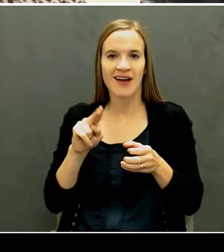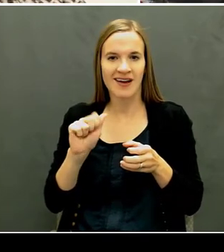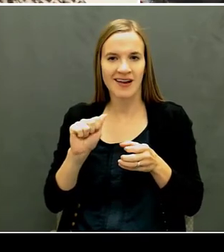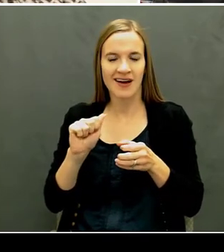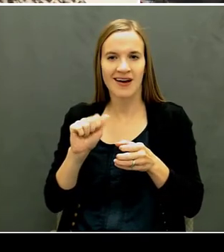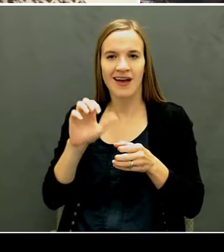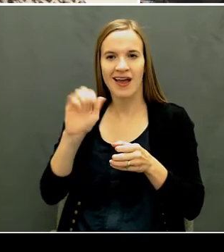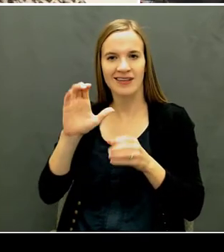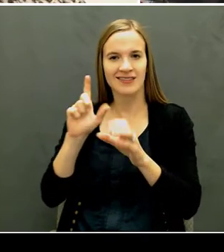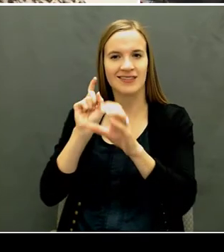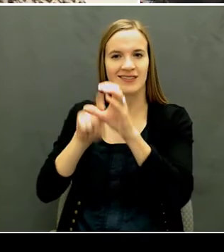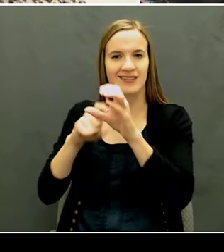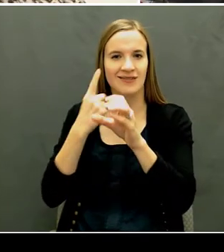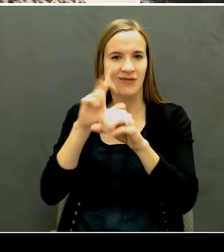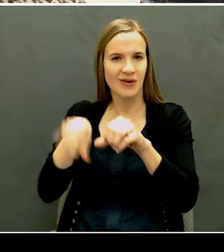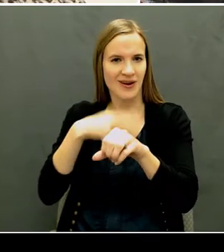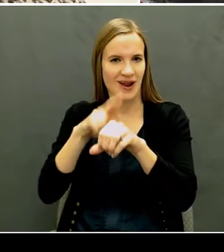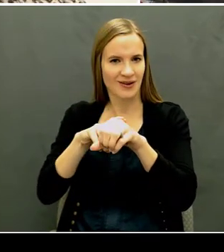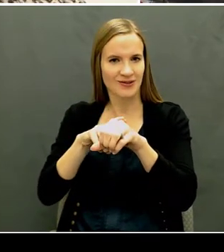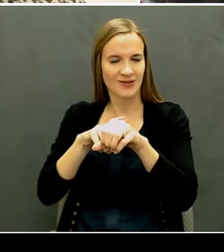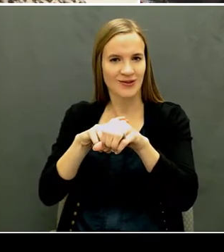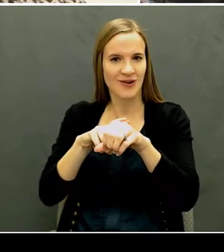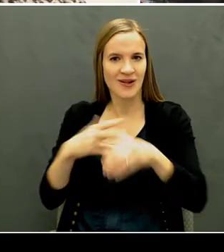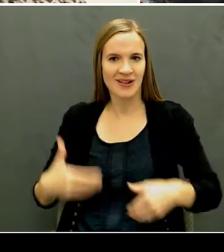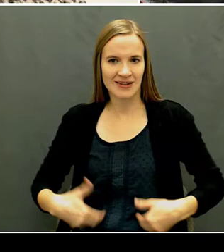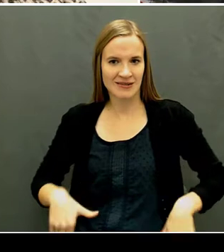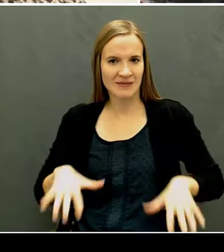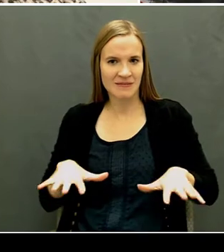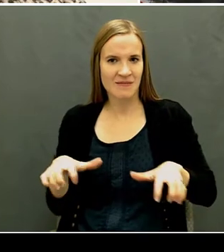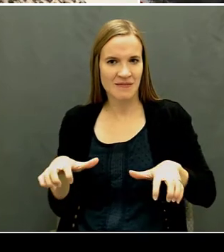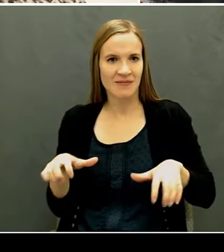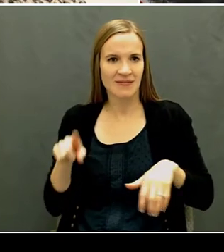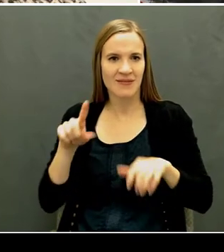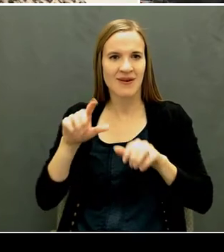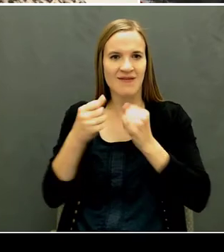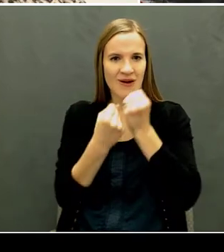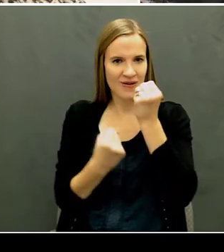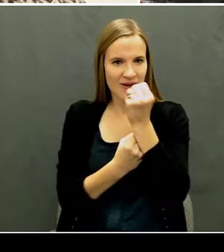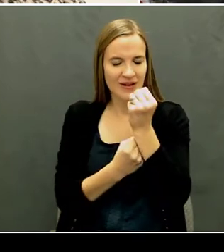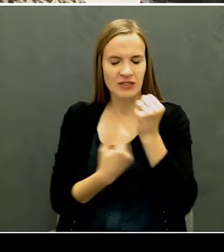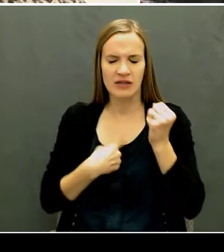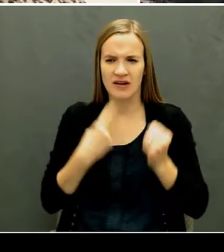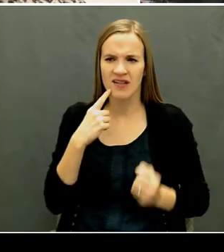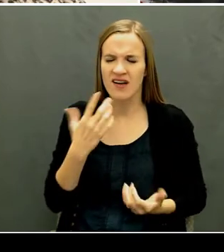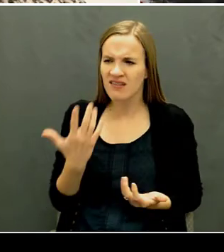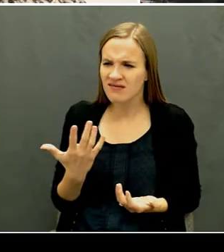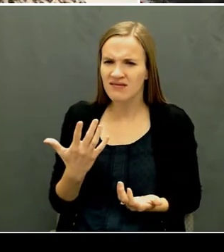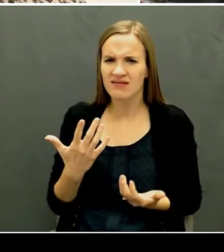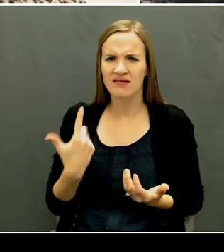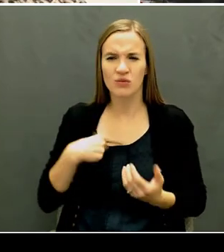conversations about why don't we have building codes that, you know, mandate access? And why